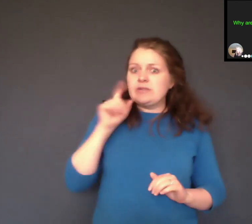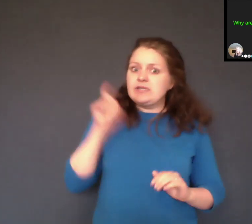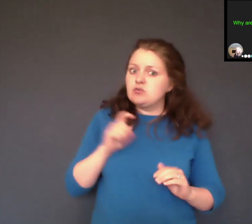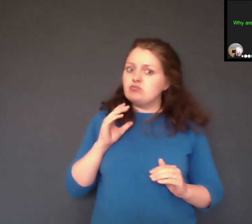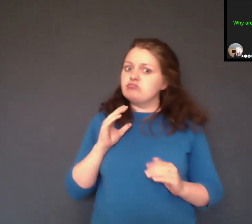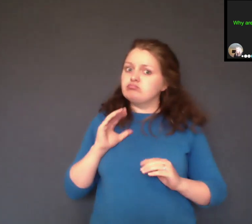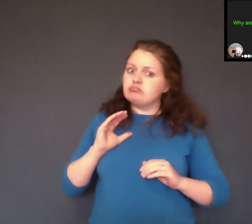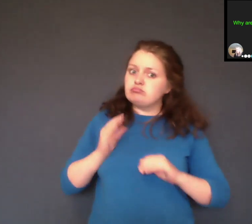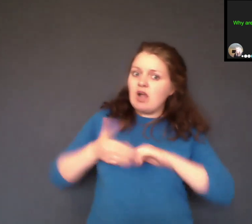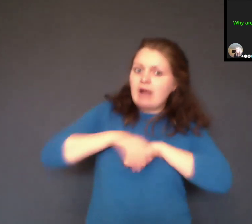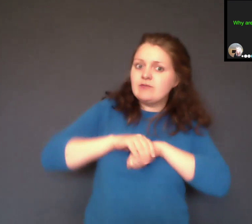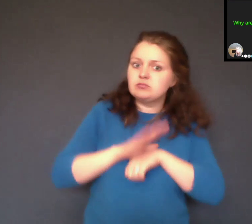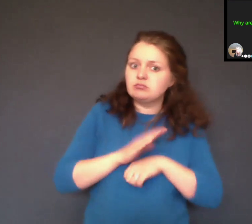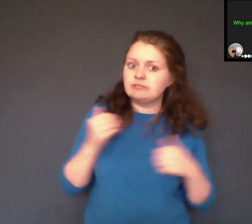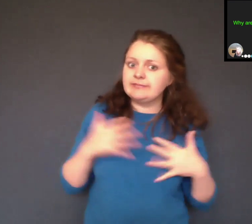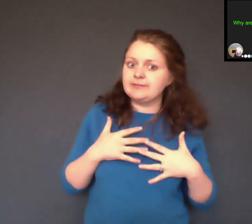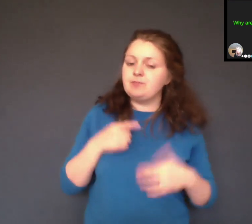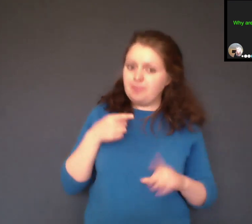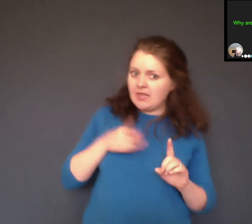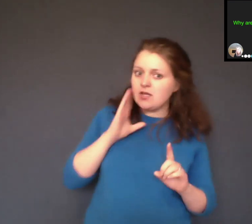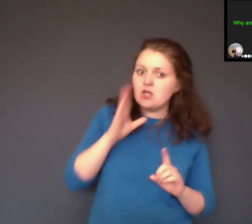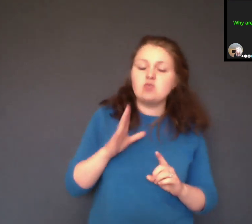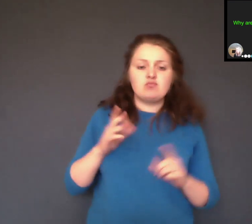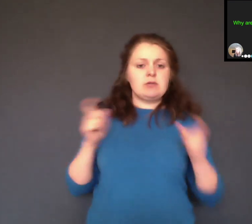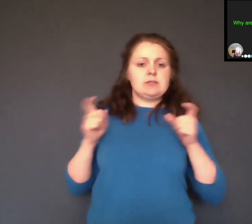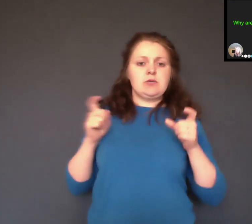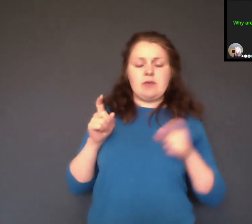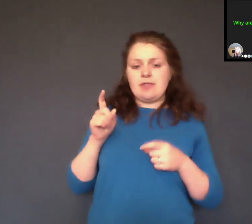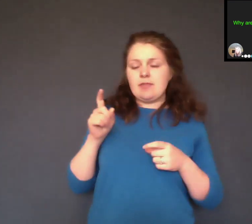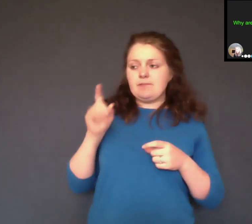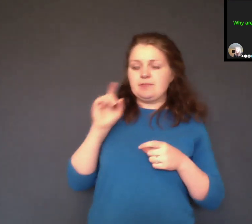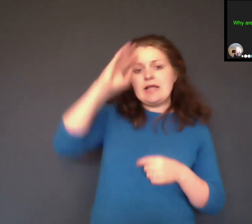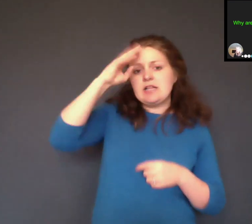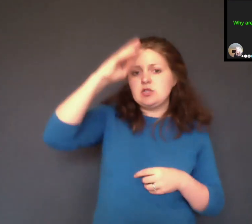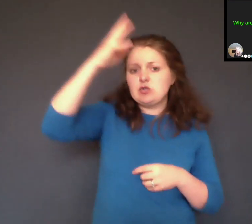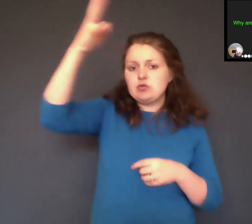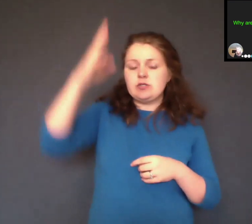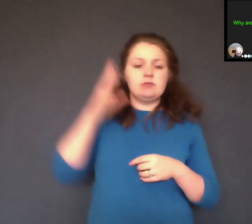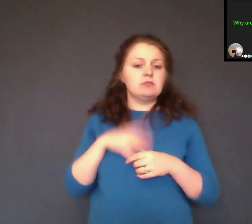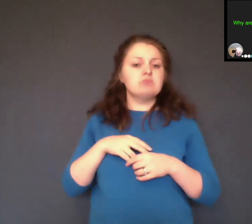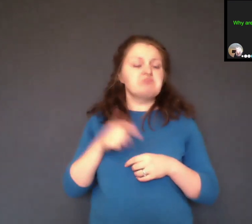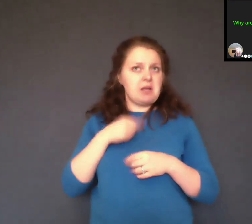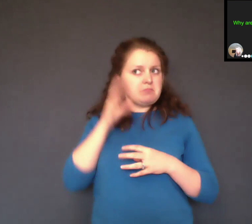he would deal an illusion the way the enemy did pretending courage even if it he didn't feel it